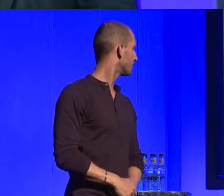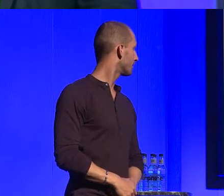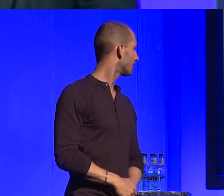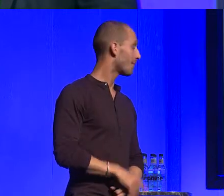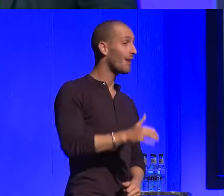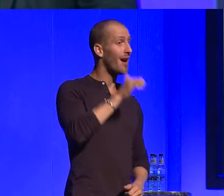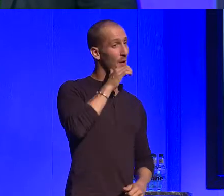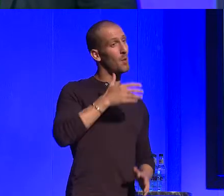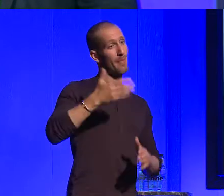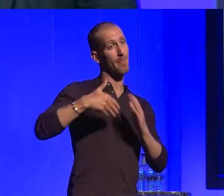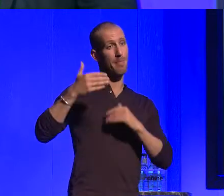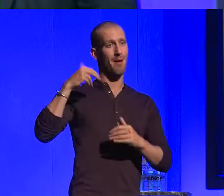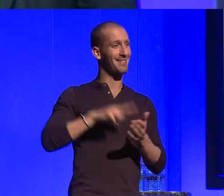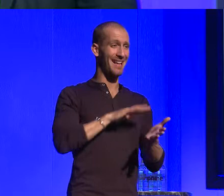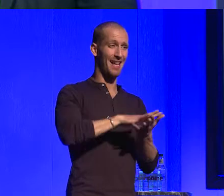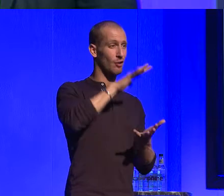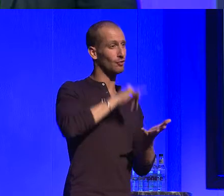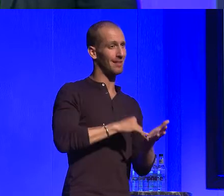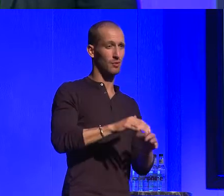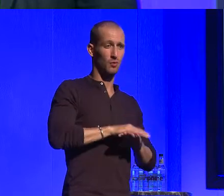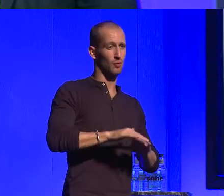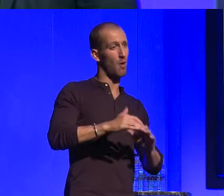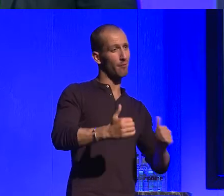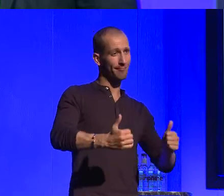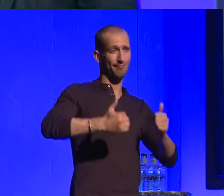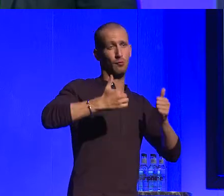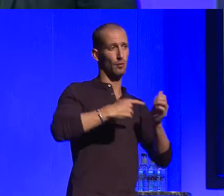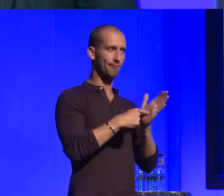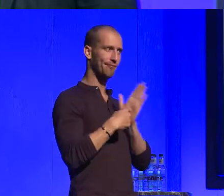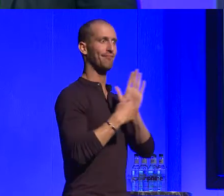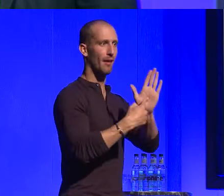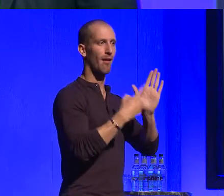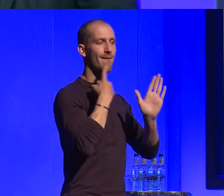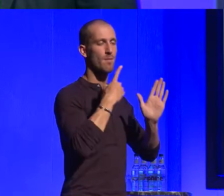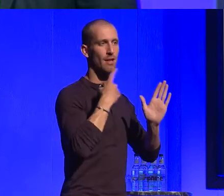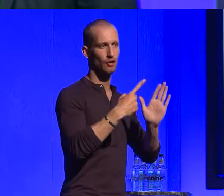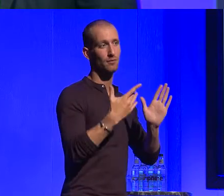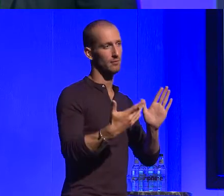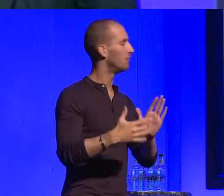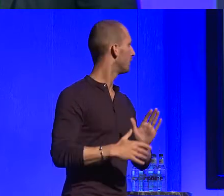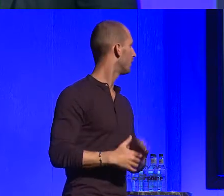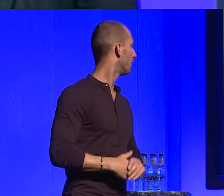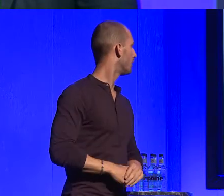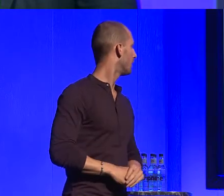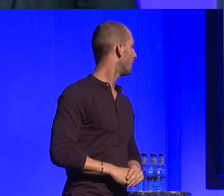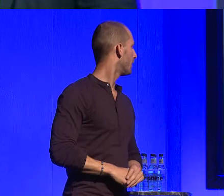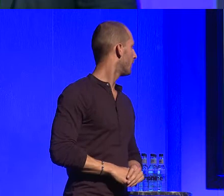not been great in getting in early enough and asking people at the earliest stage and then following through all the way to the end.